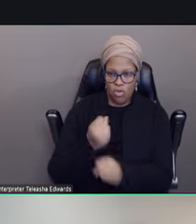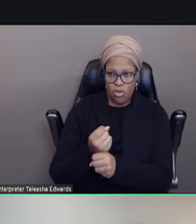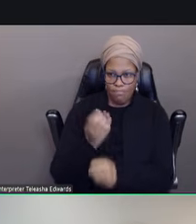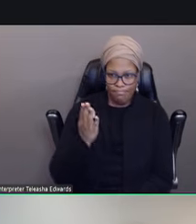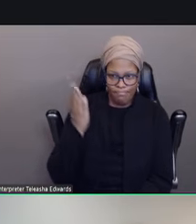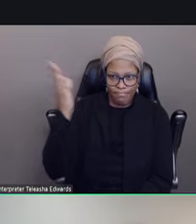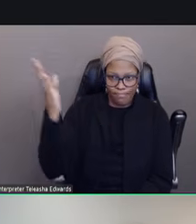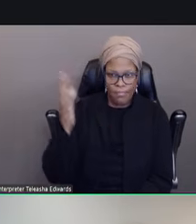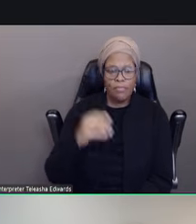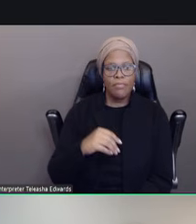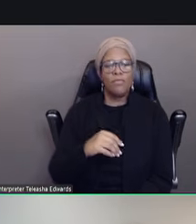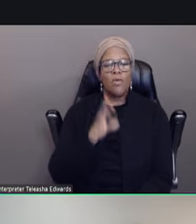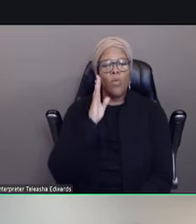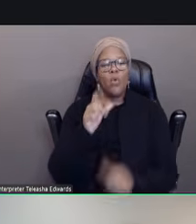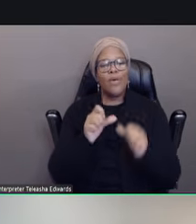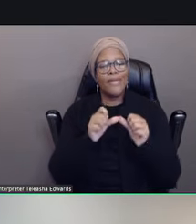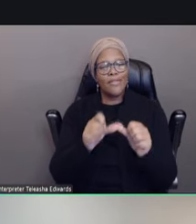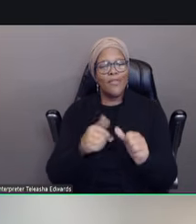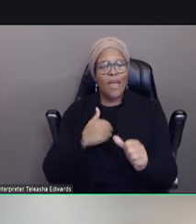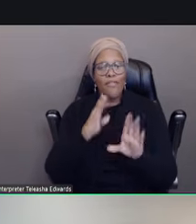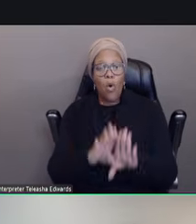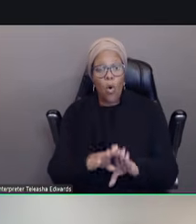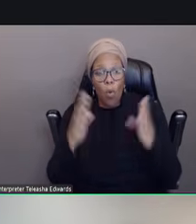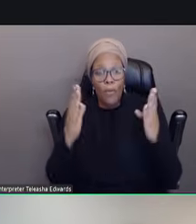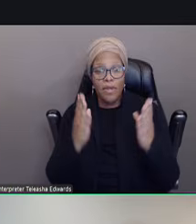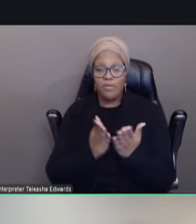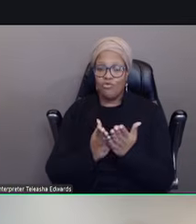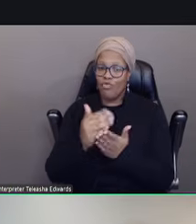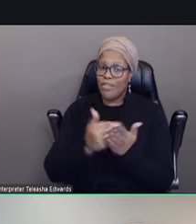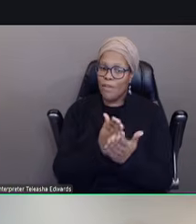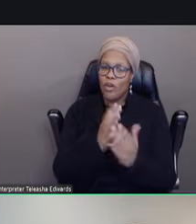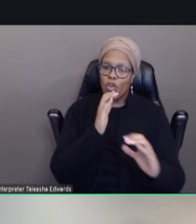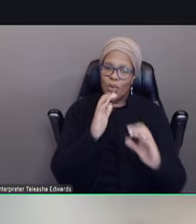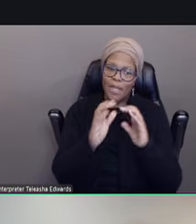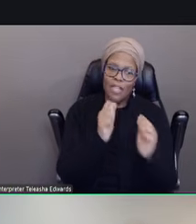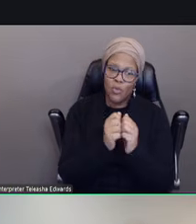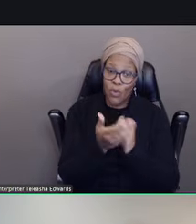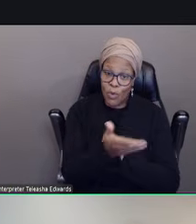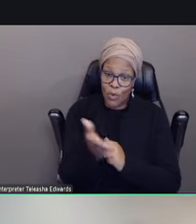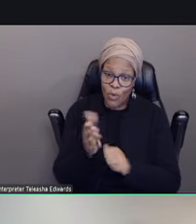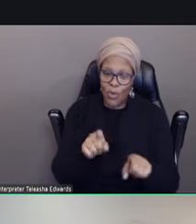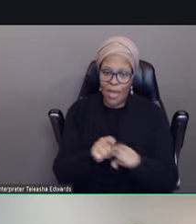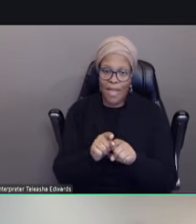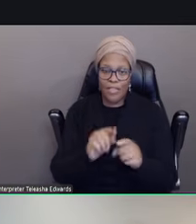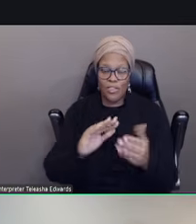um have open and transparent communication with you as our community partners um through webinars